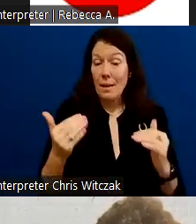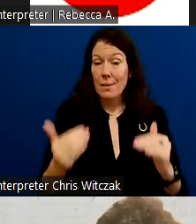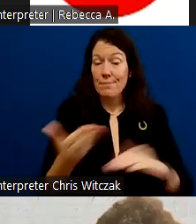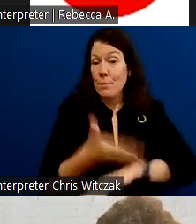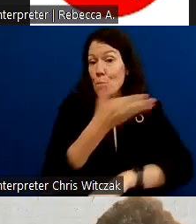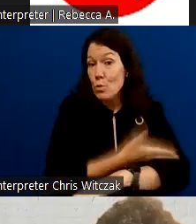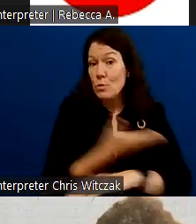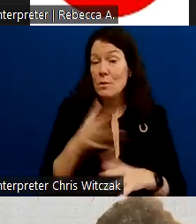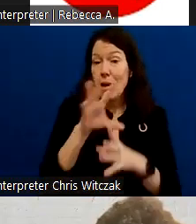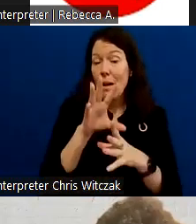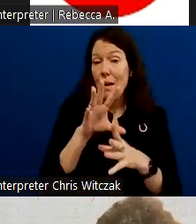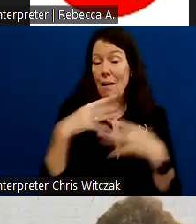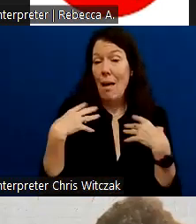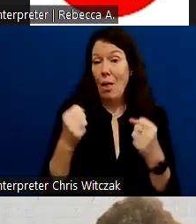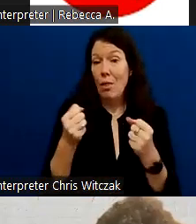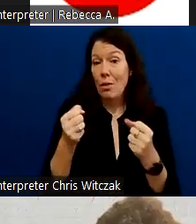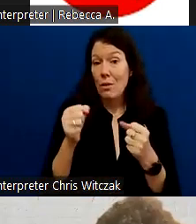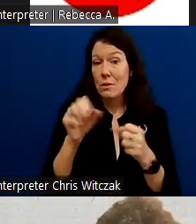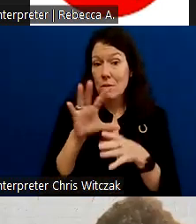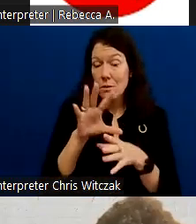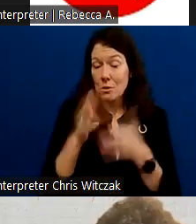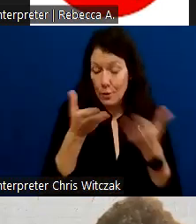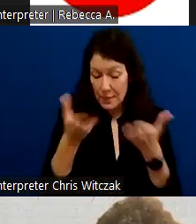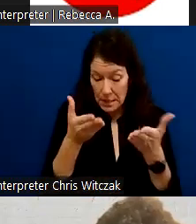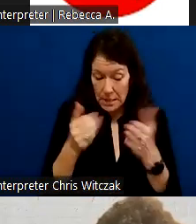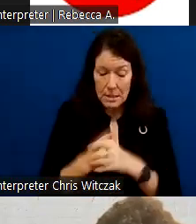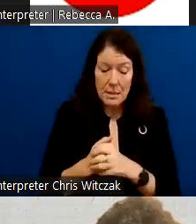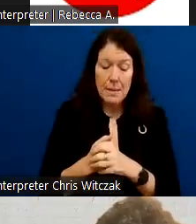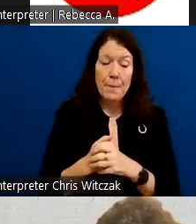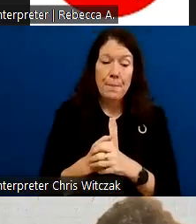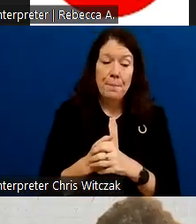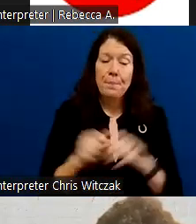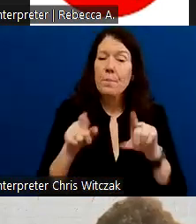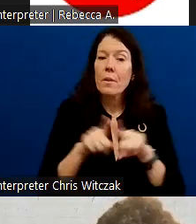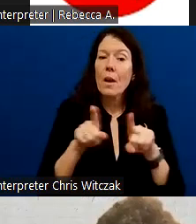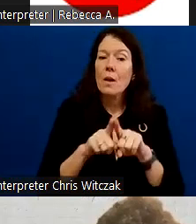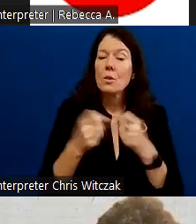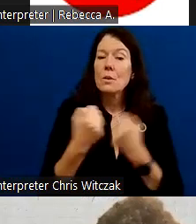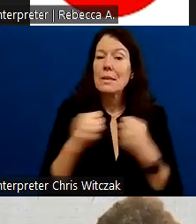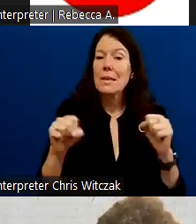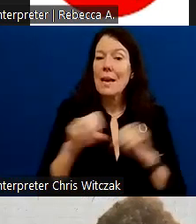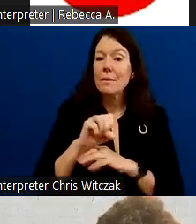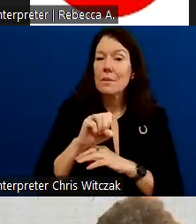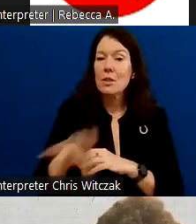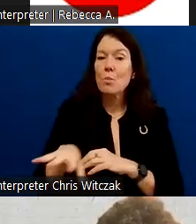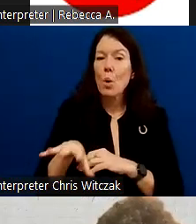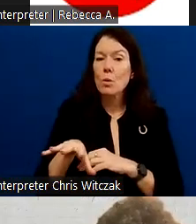a person's health, also increases shape safe disposal of different kinds of materials that